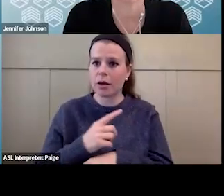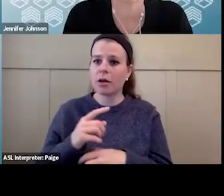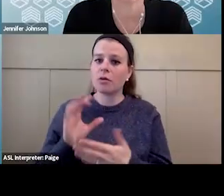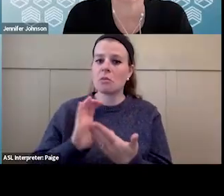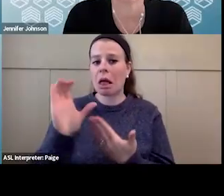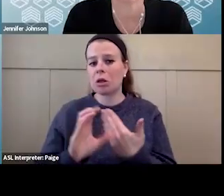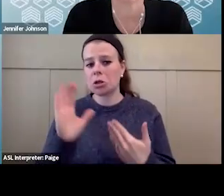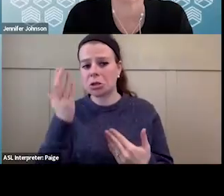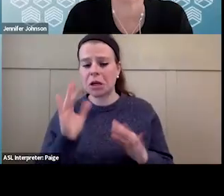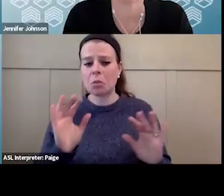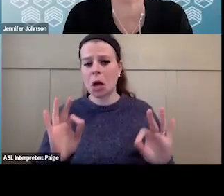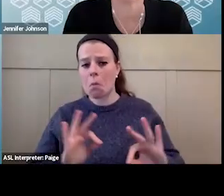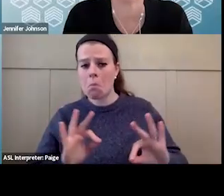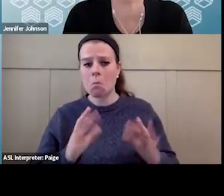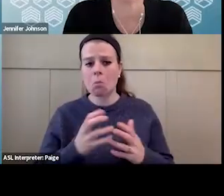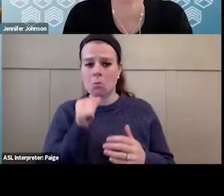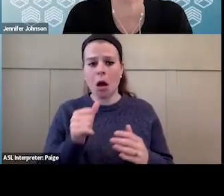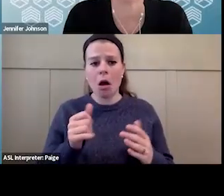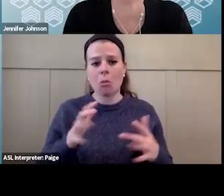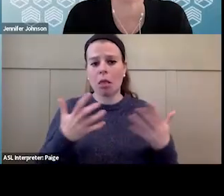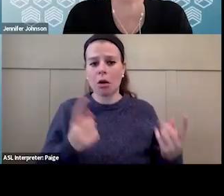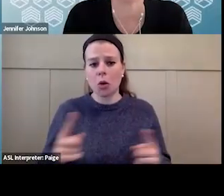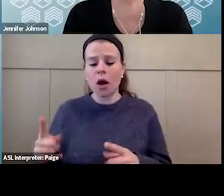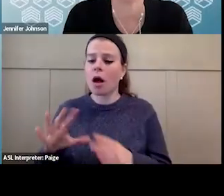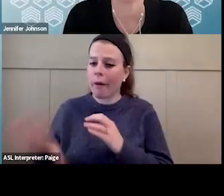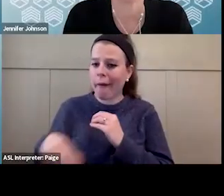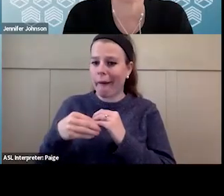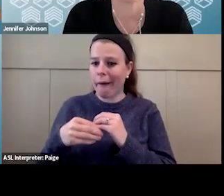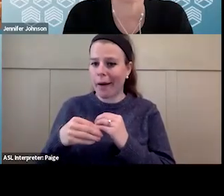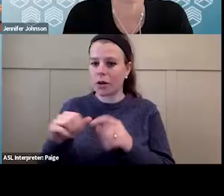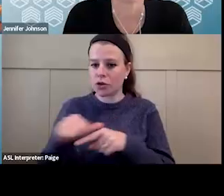and just do, uh, additional training on a, on a given topic, on, on, say,